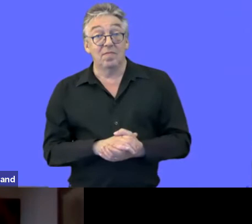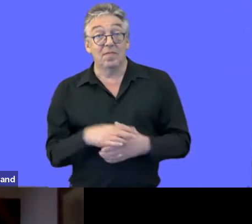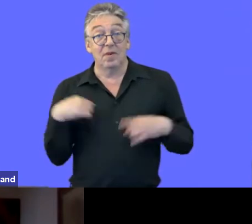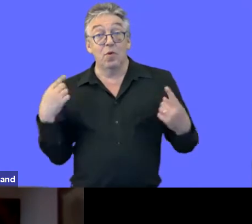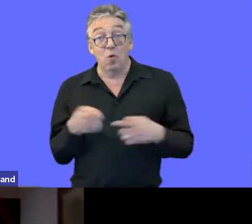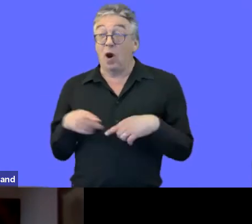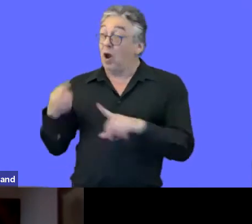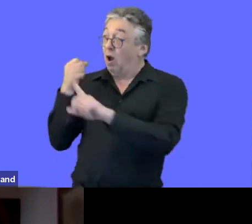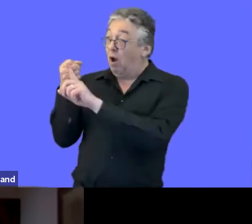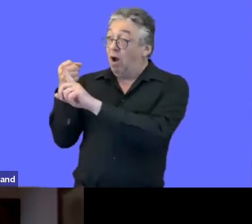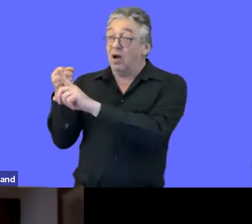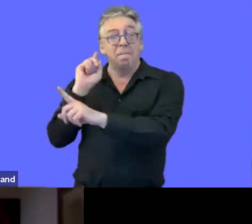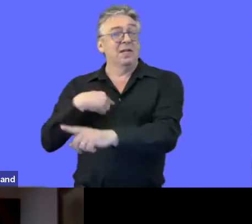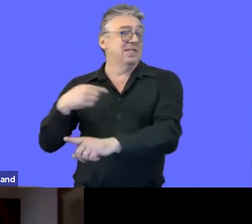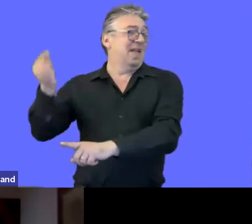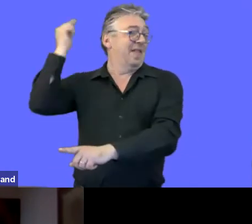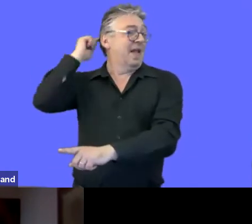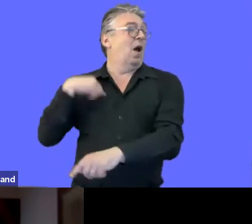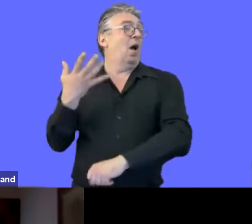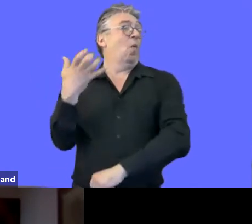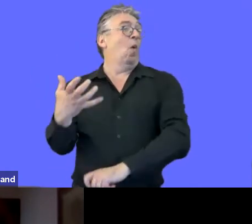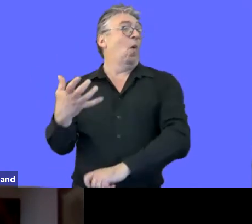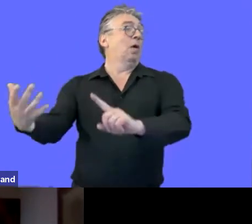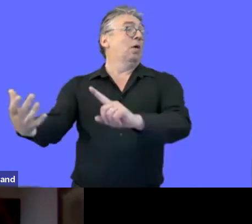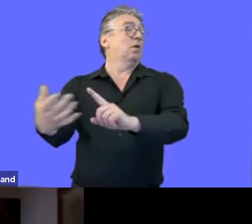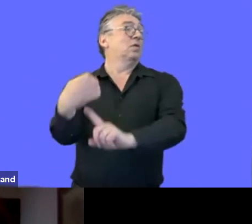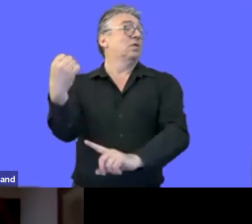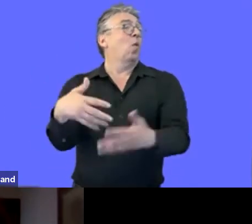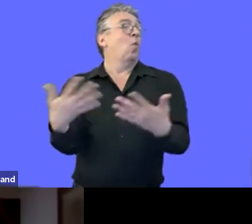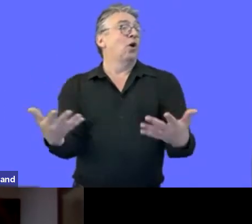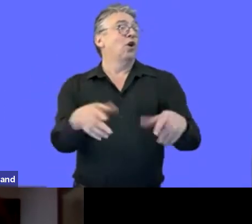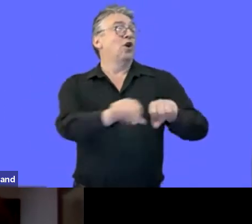we should have this structure and systemic analysis in mind